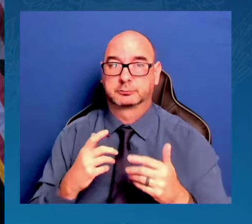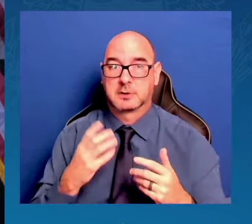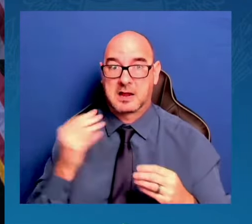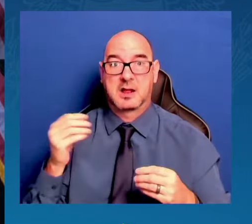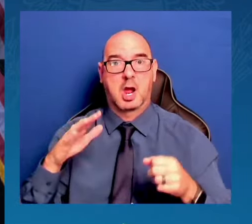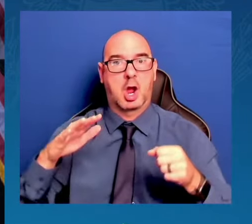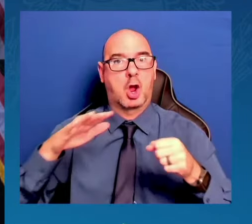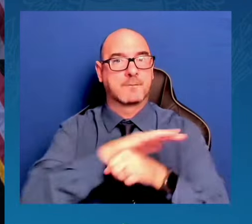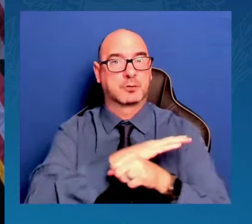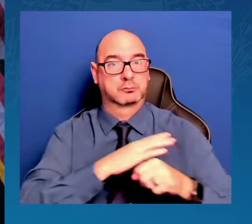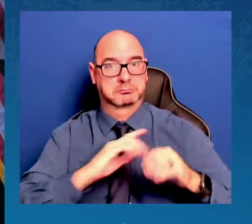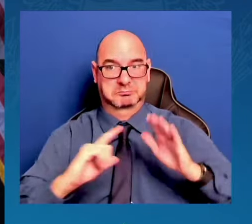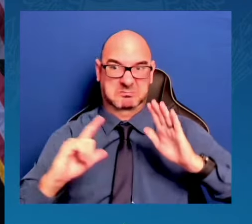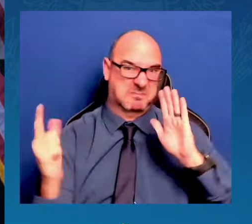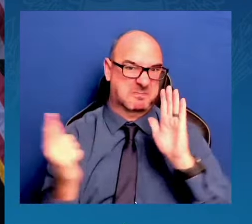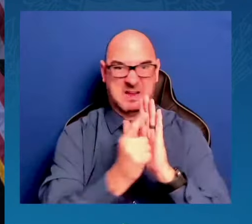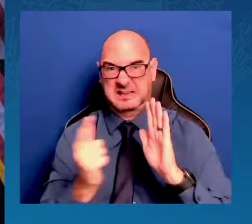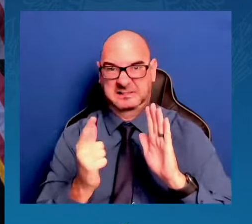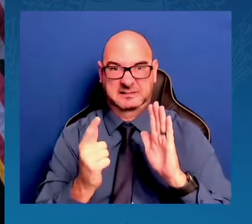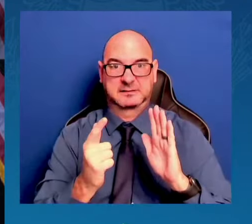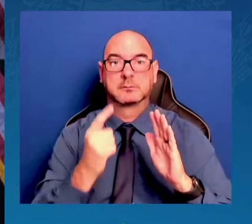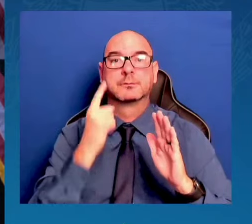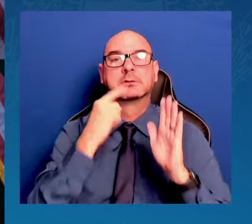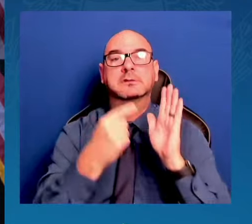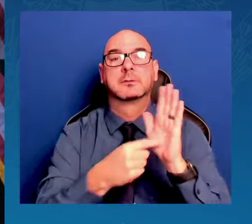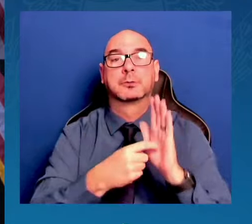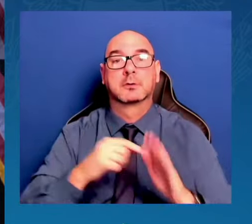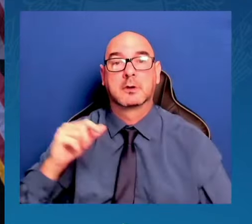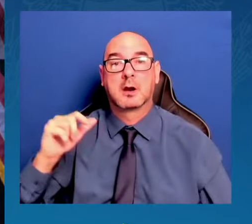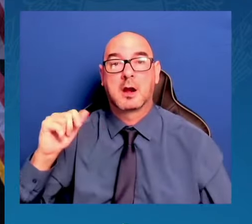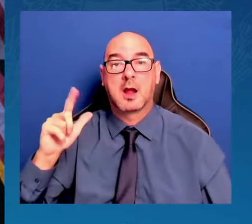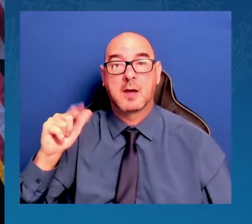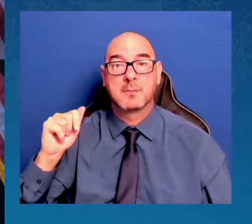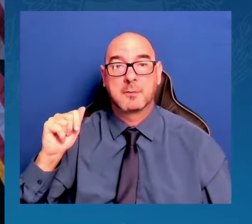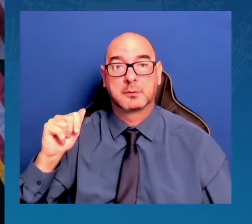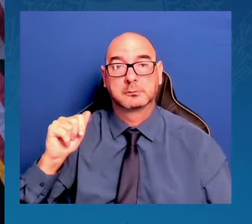The Vice President: Alabama, Missouri, and South Dakota, just to name a few.